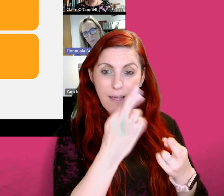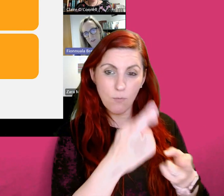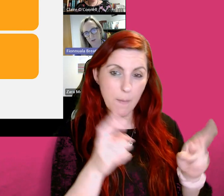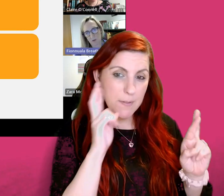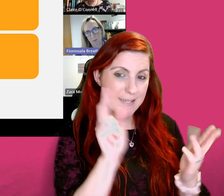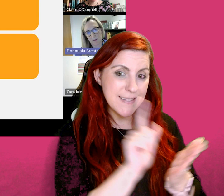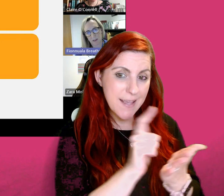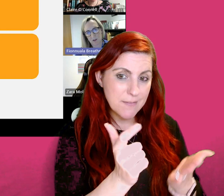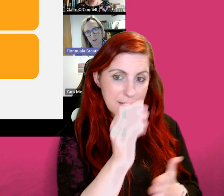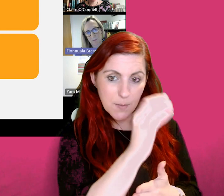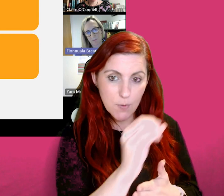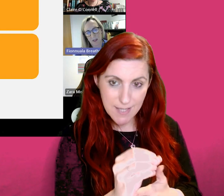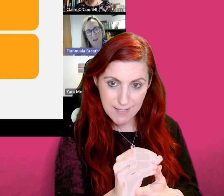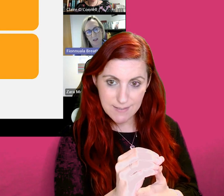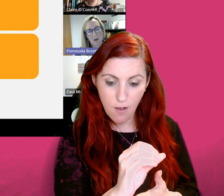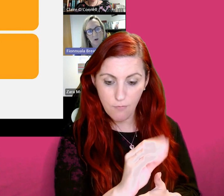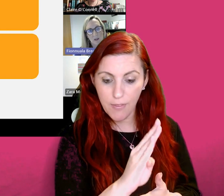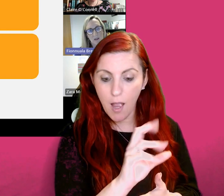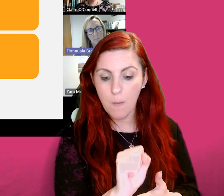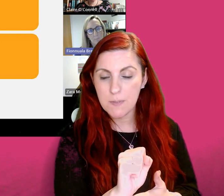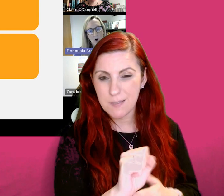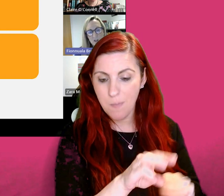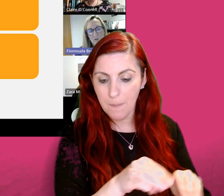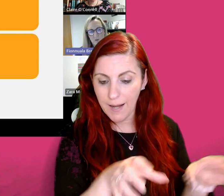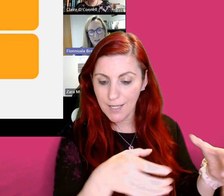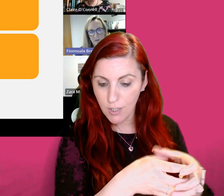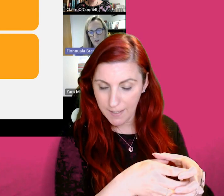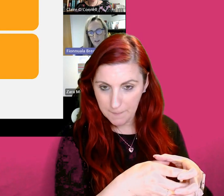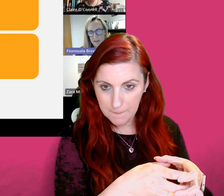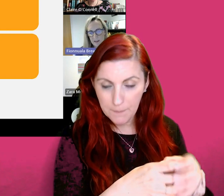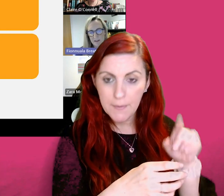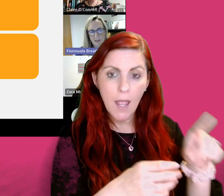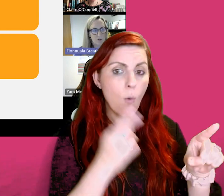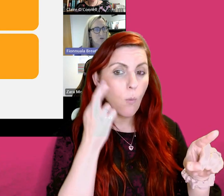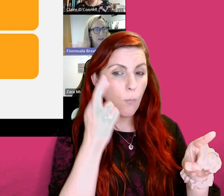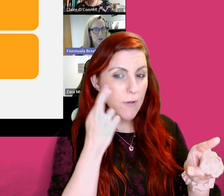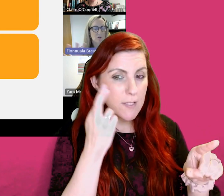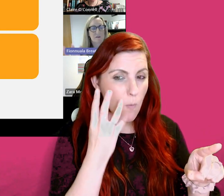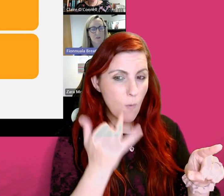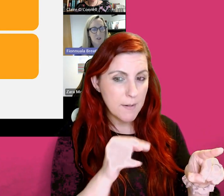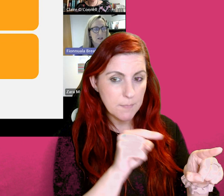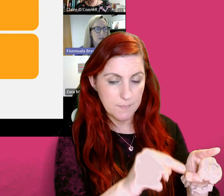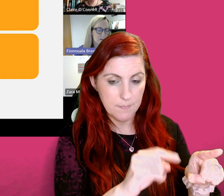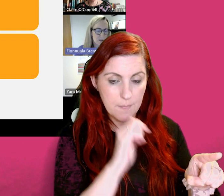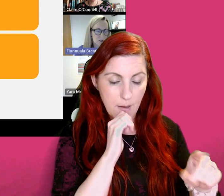the obstetric population now part of the reason for this is that the thresholds for diagnosing